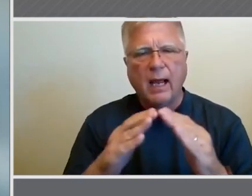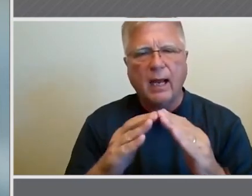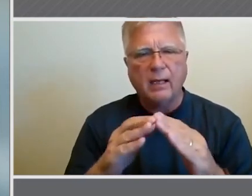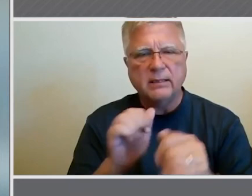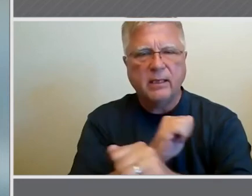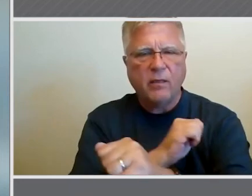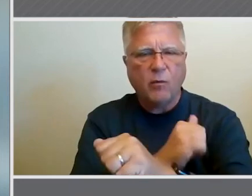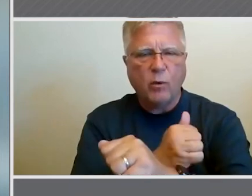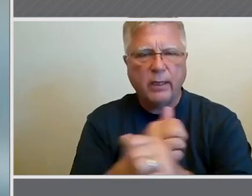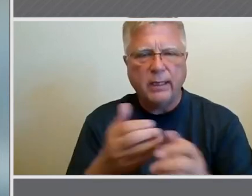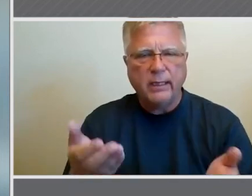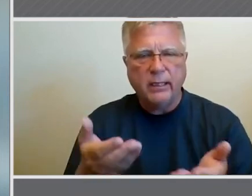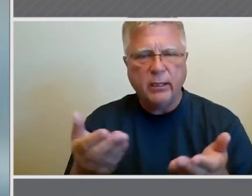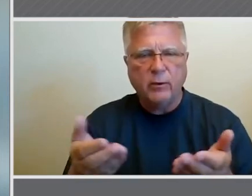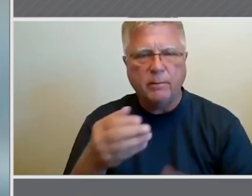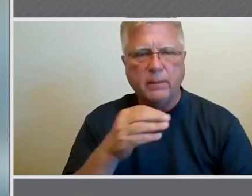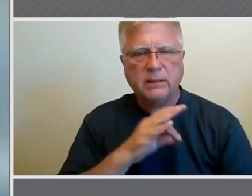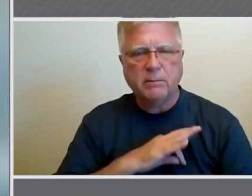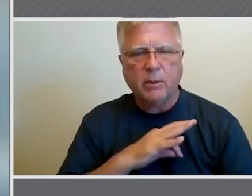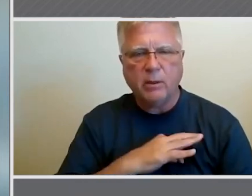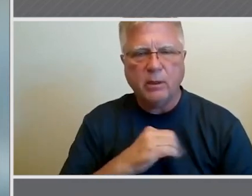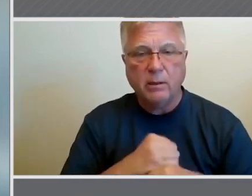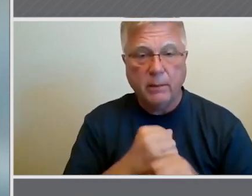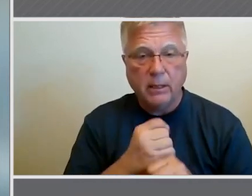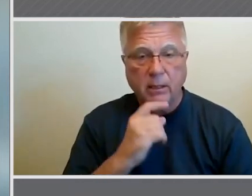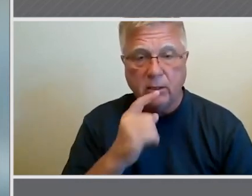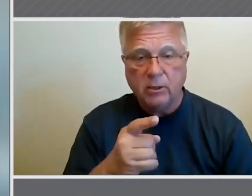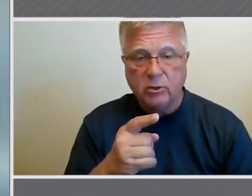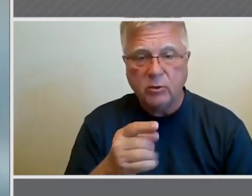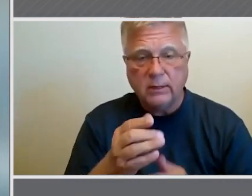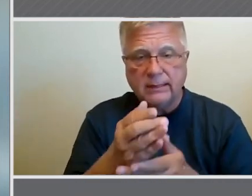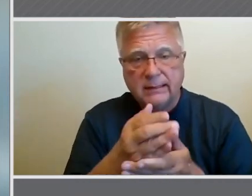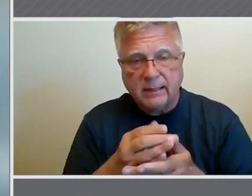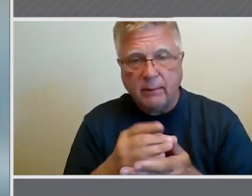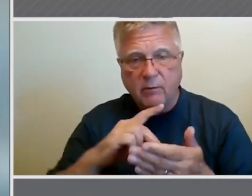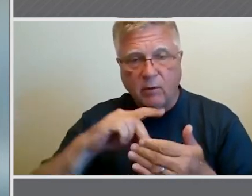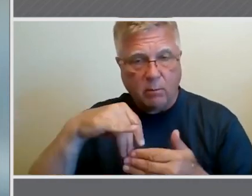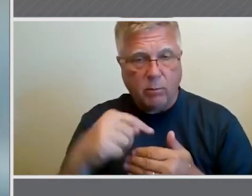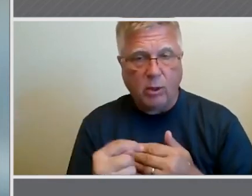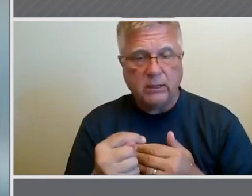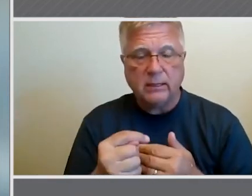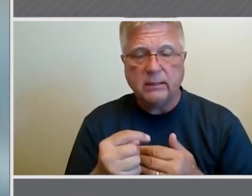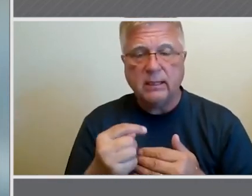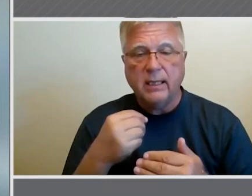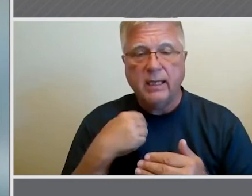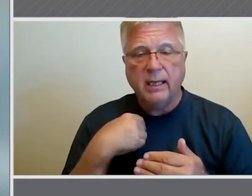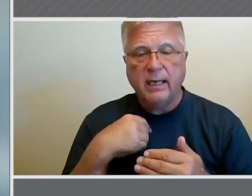Here in Pittsburgh to ensures that some of our projects have project case vouchers to